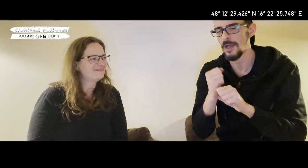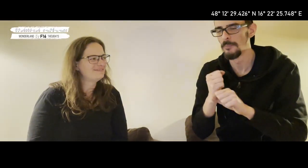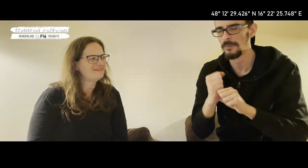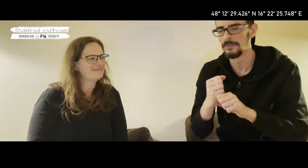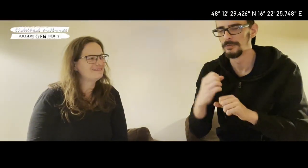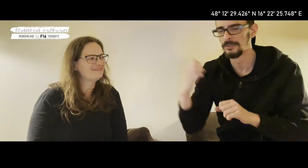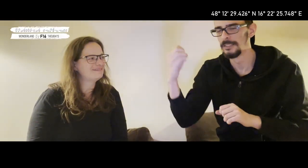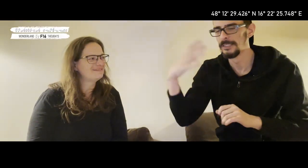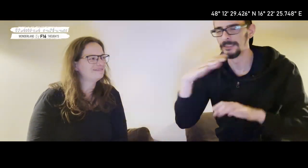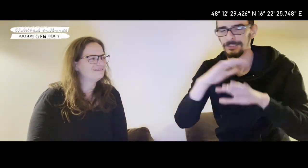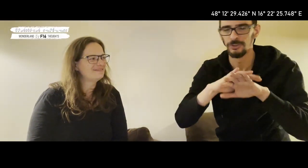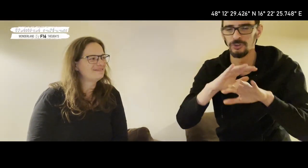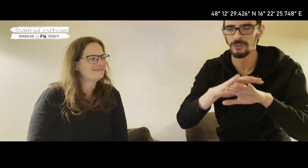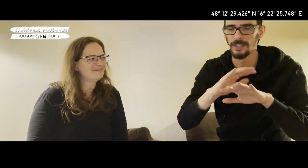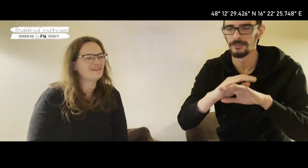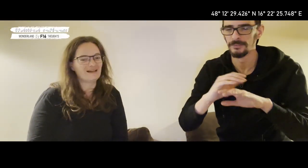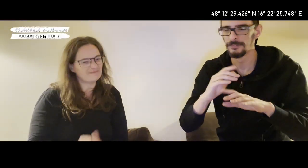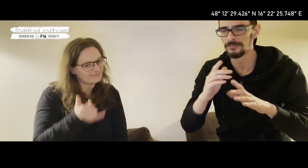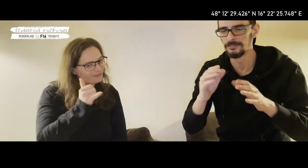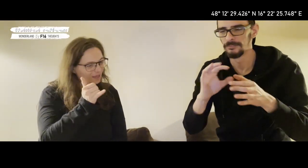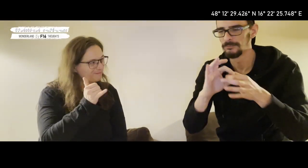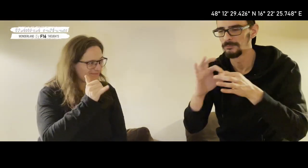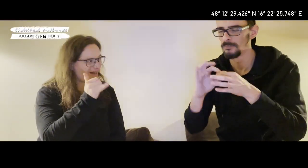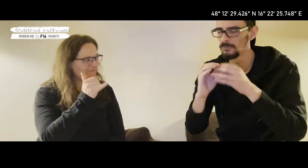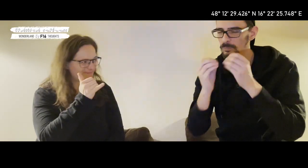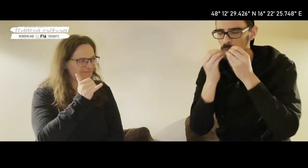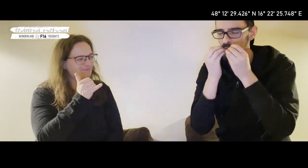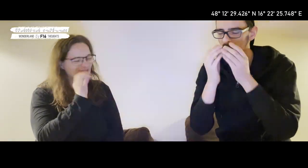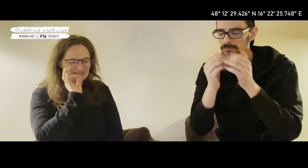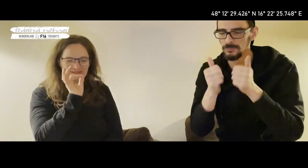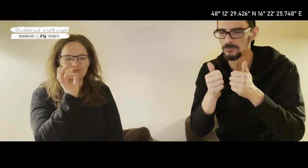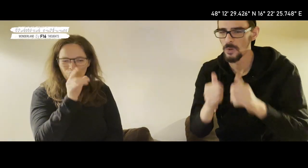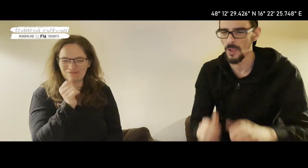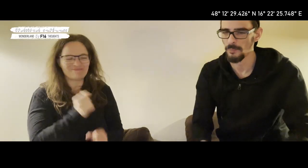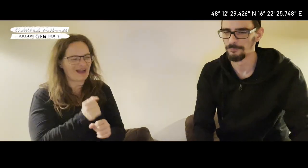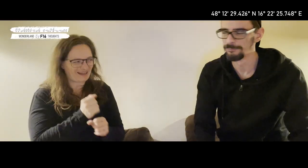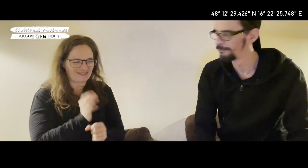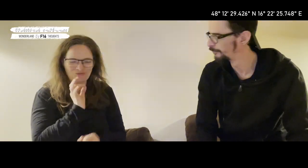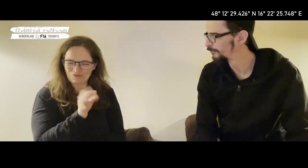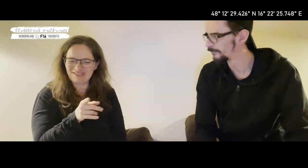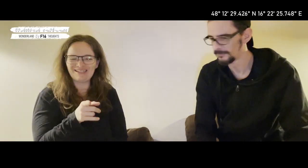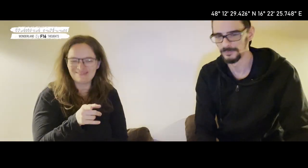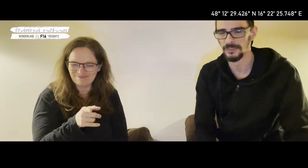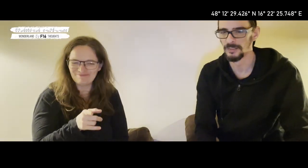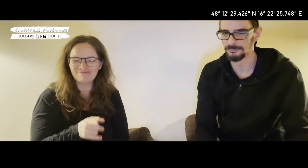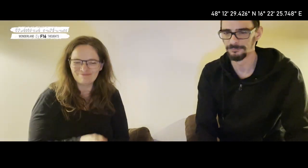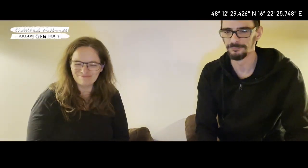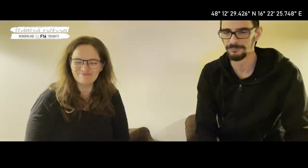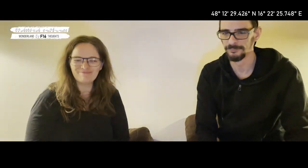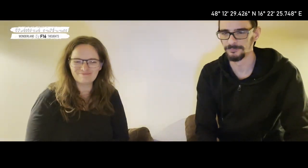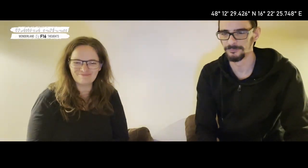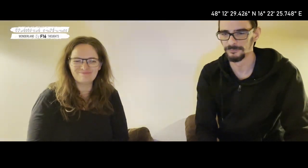This film work and the presentation of the meaning of light and shadow are excellent. Yes, it's very well done.